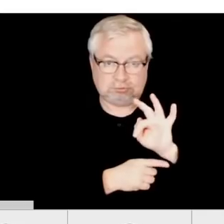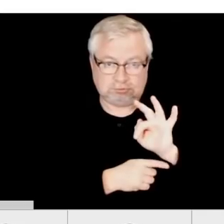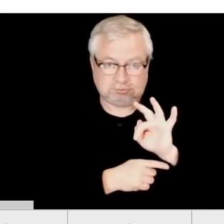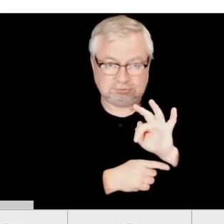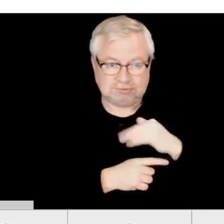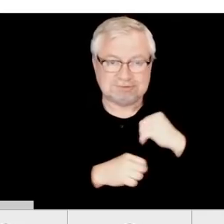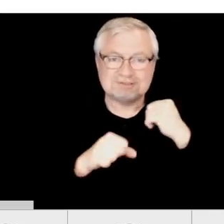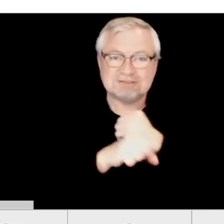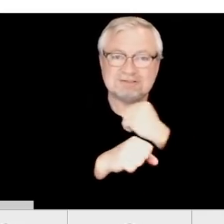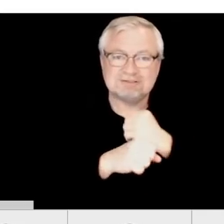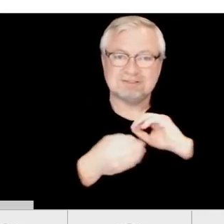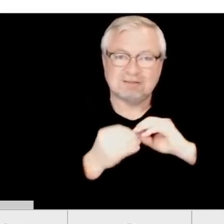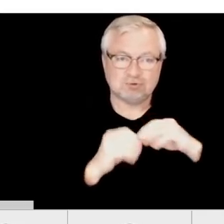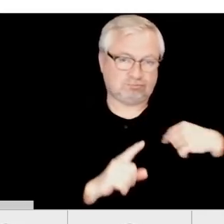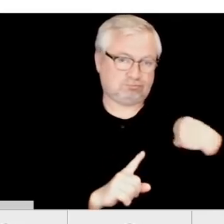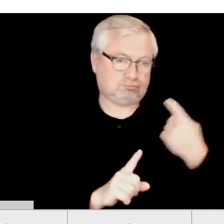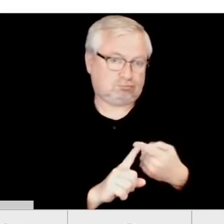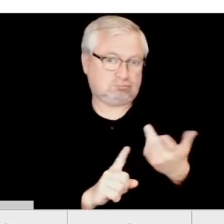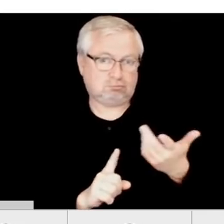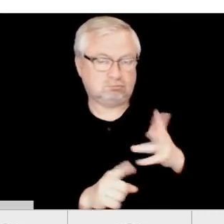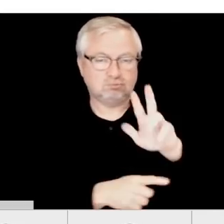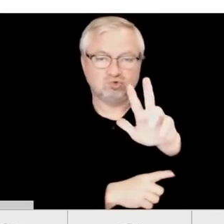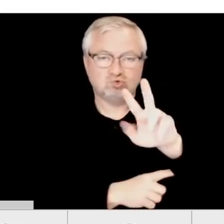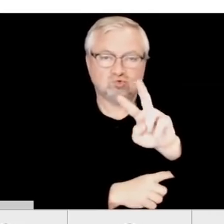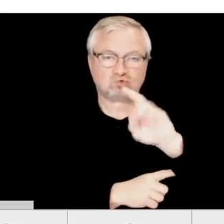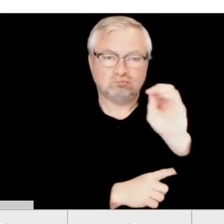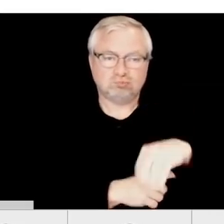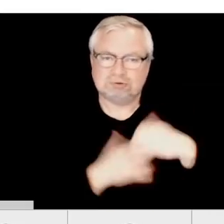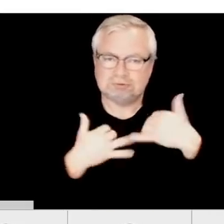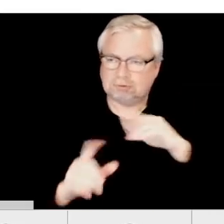About 32% of the infected remain in hospitals, so we have an incomplete